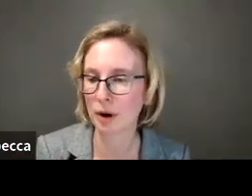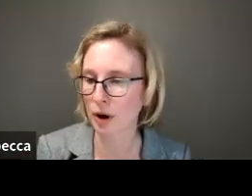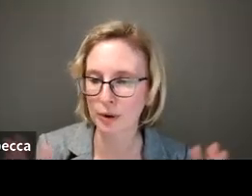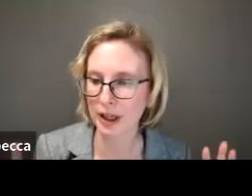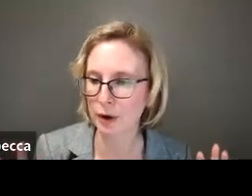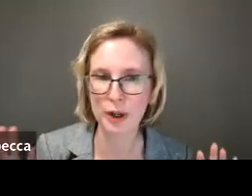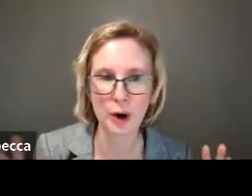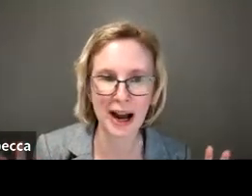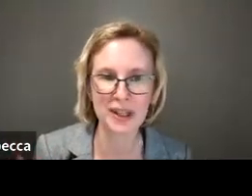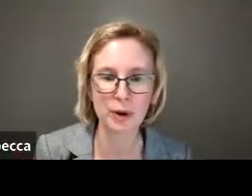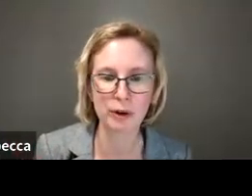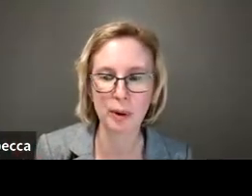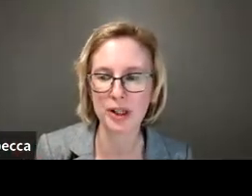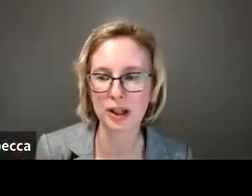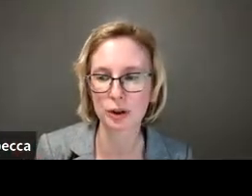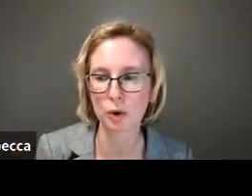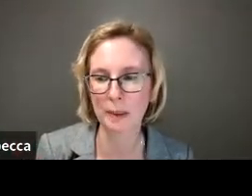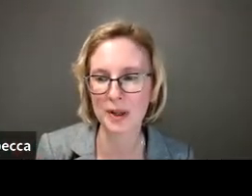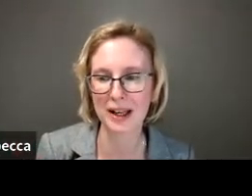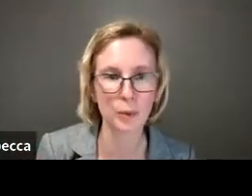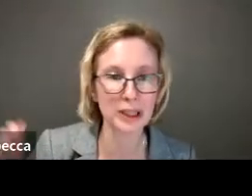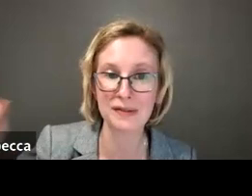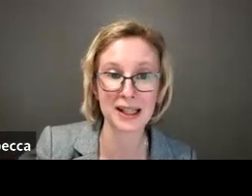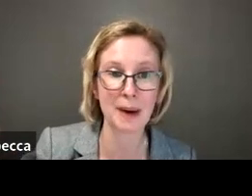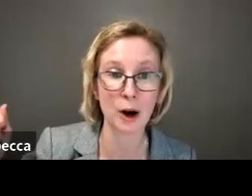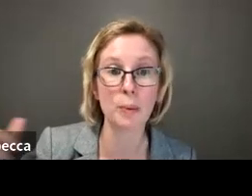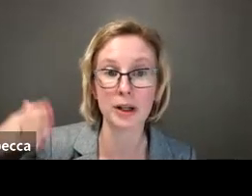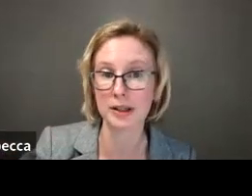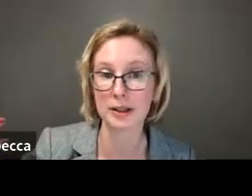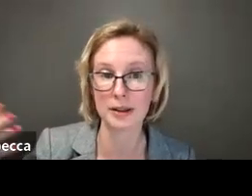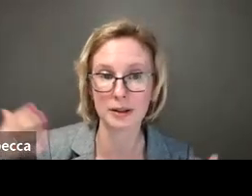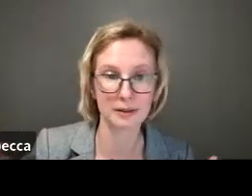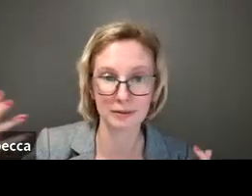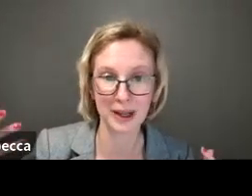Although, you know, if we don't have someone from our particular school representative, we'll leave that spot open until we